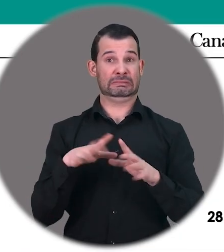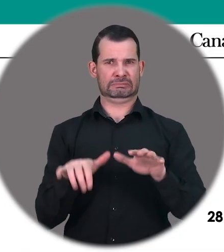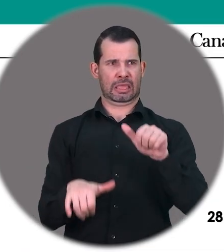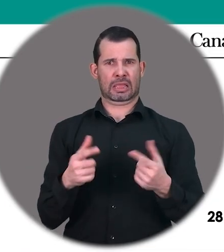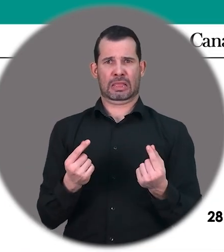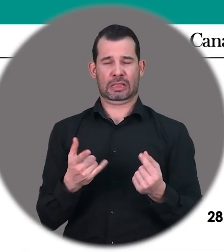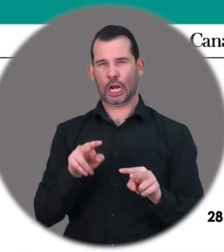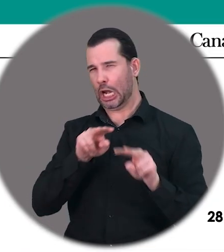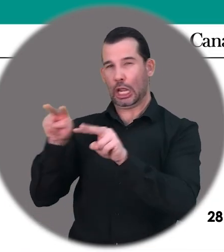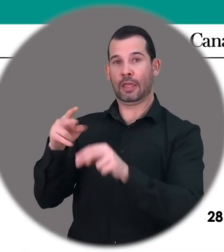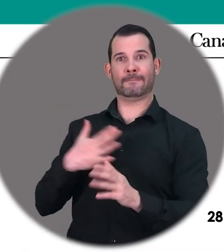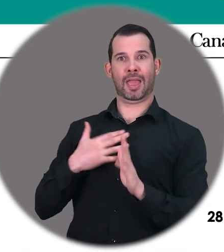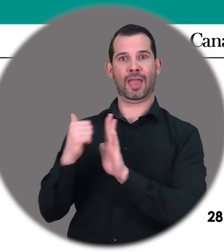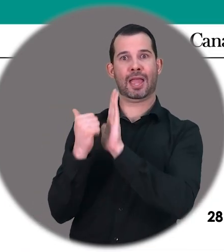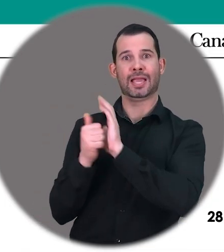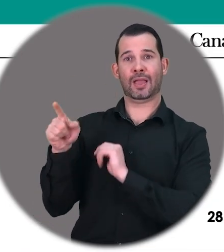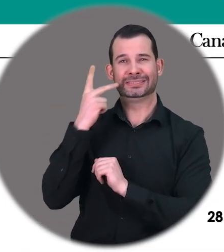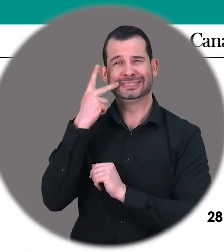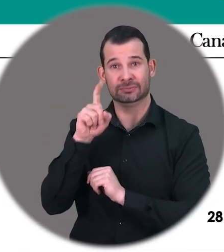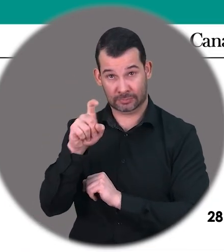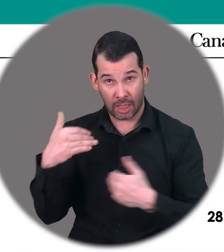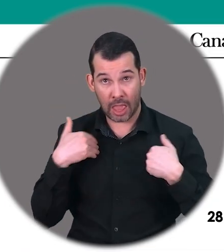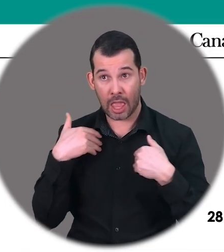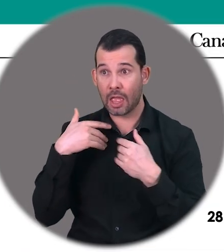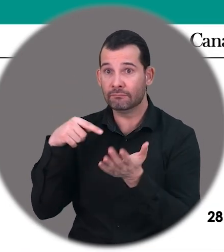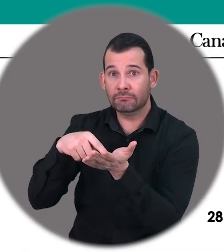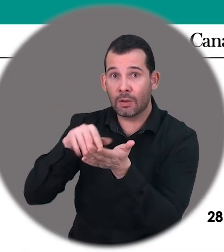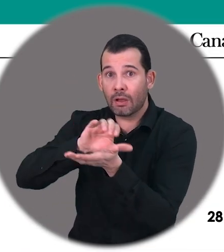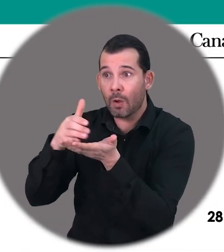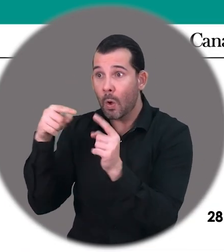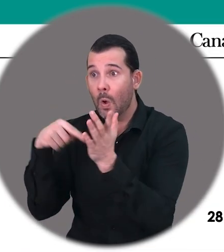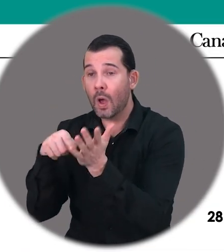When in doubt, check My Account to see if you have an amount owing.